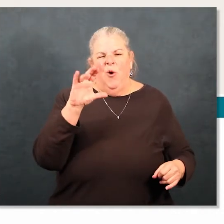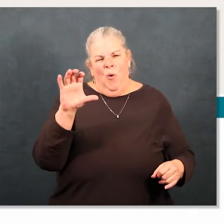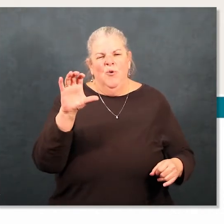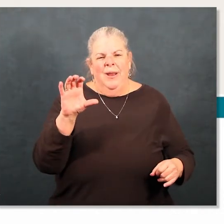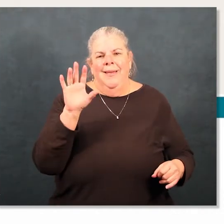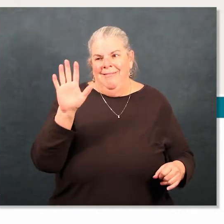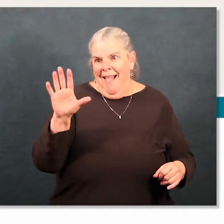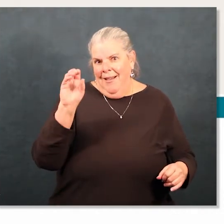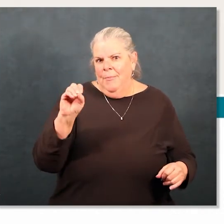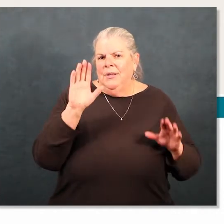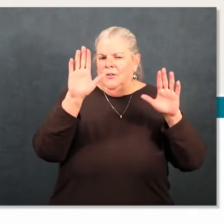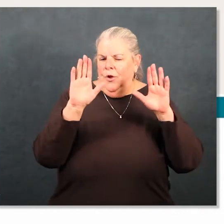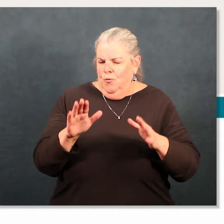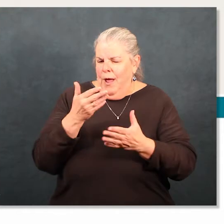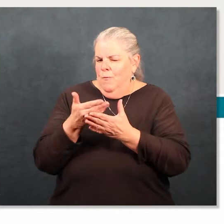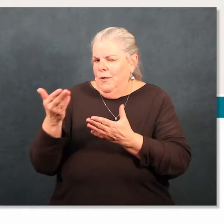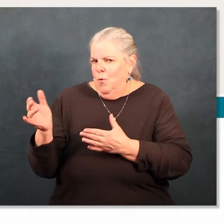is a great resource as well.